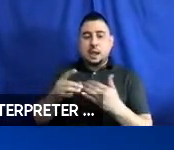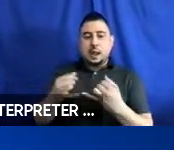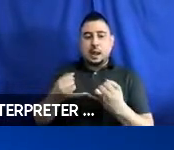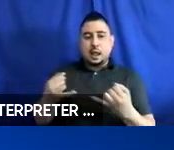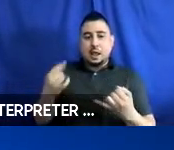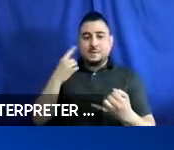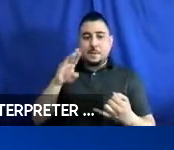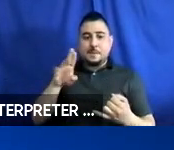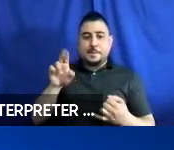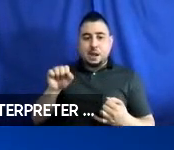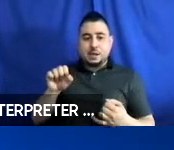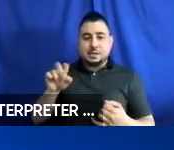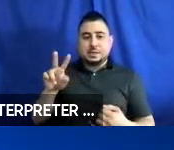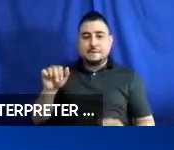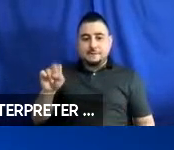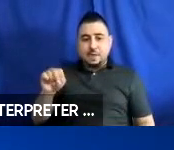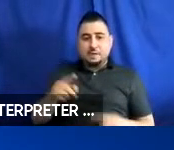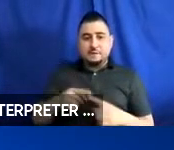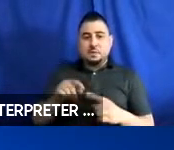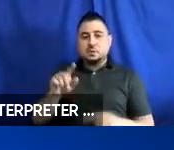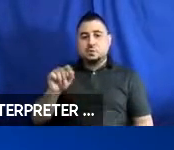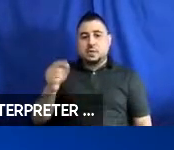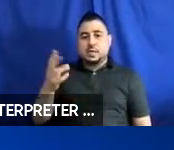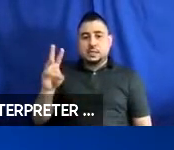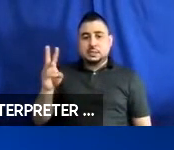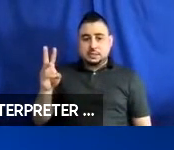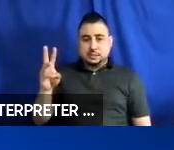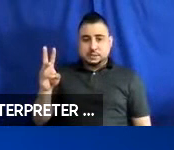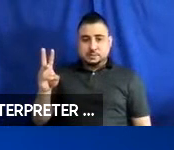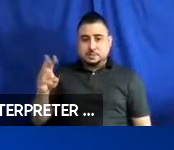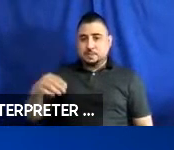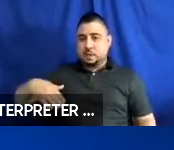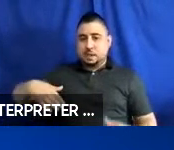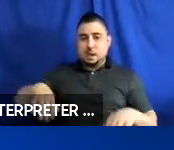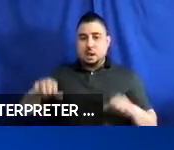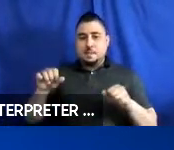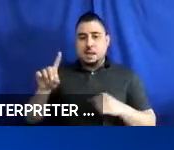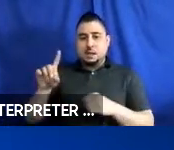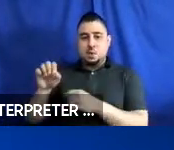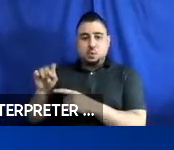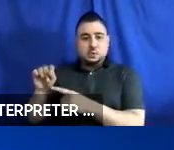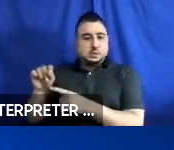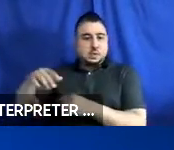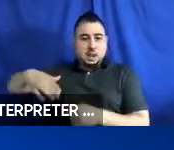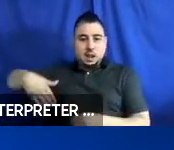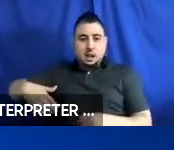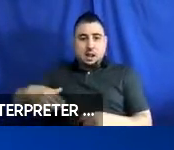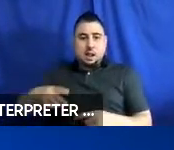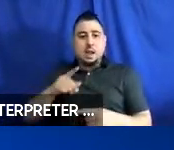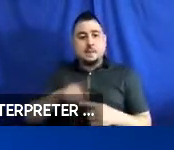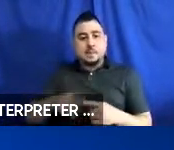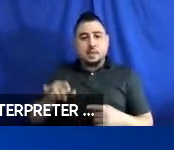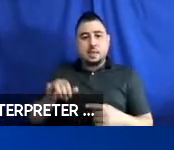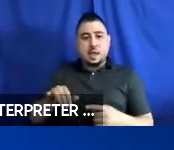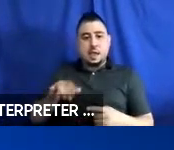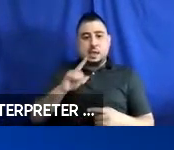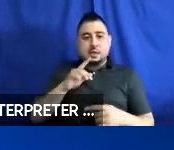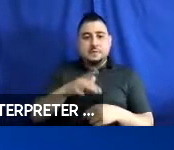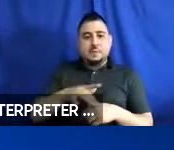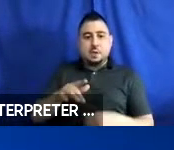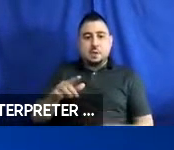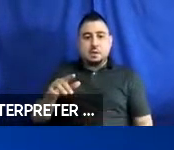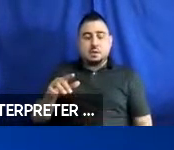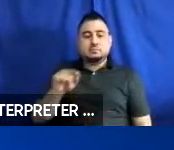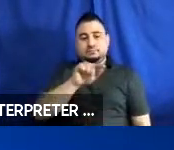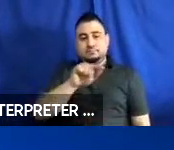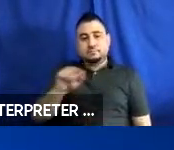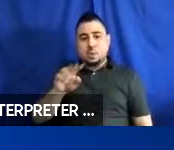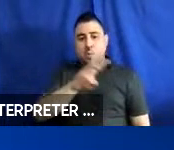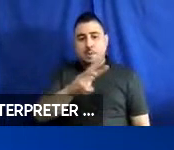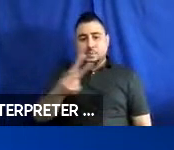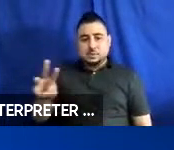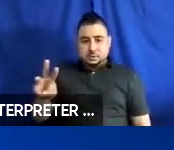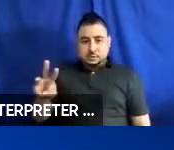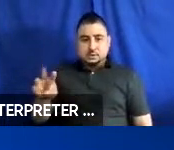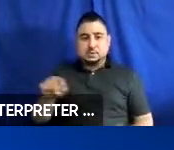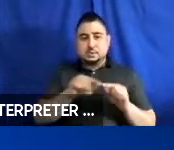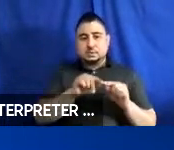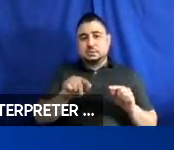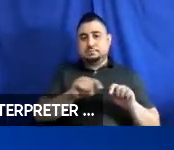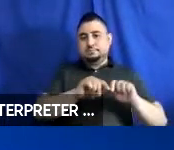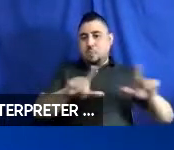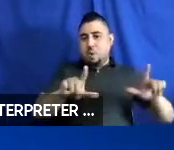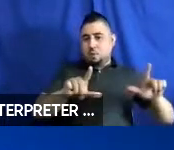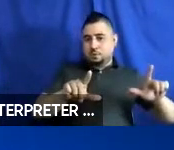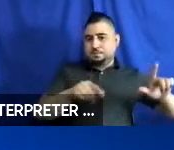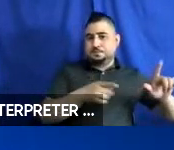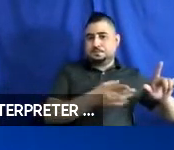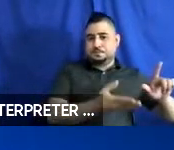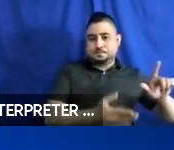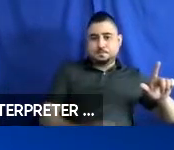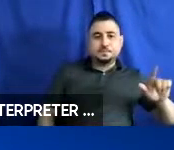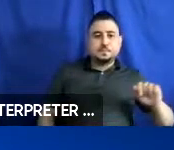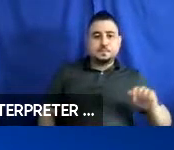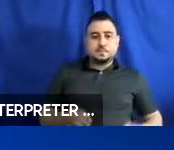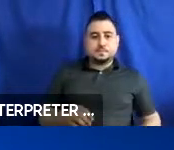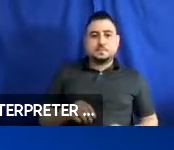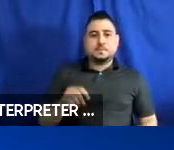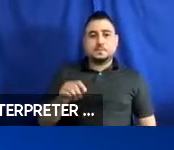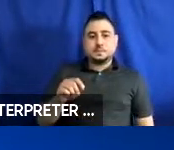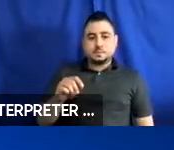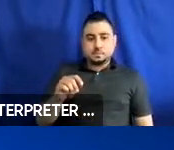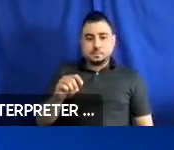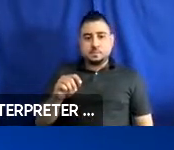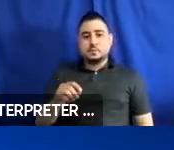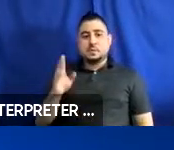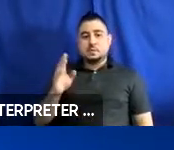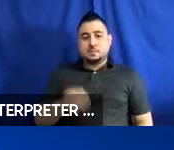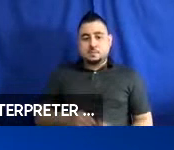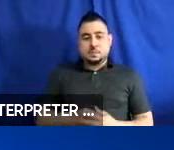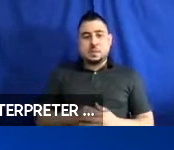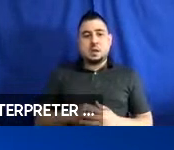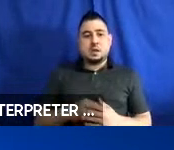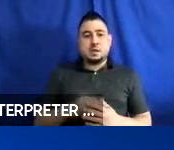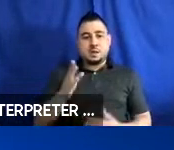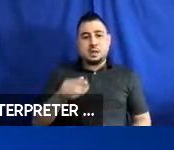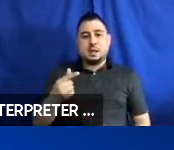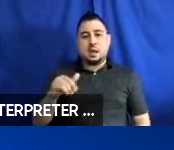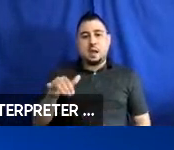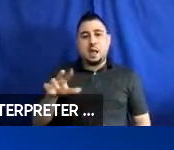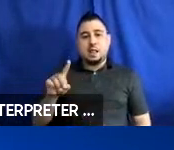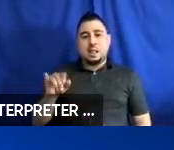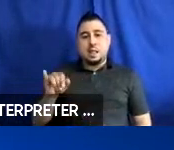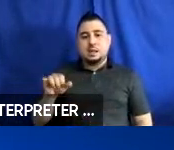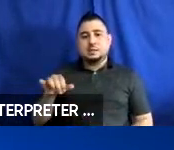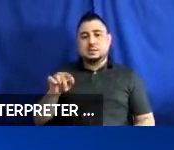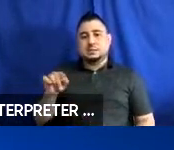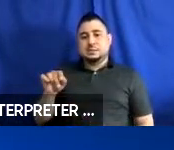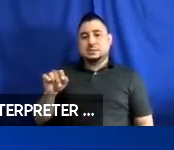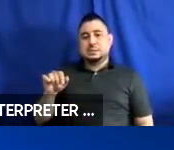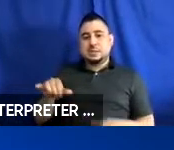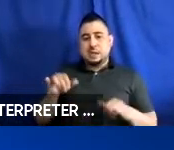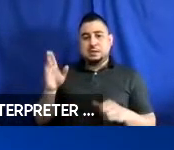and vans, from 2016. It is not yet adopted by DOT, but it is available on our web site